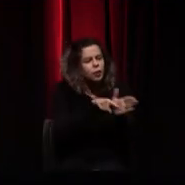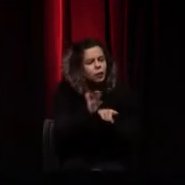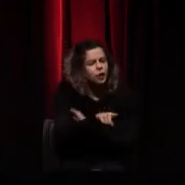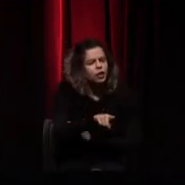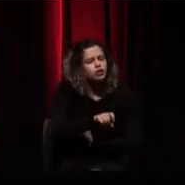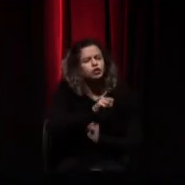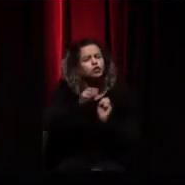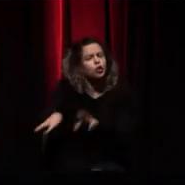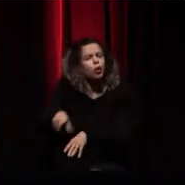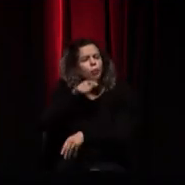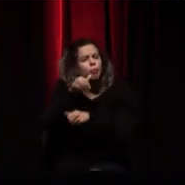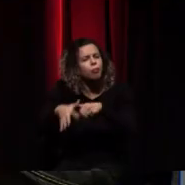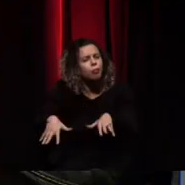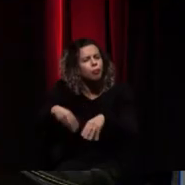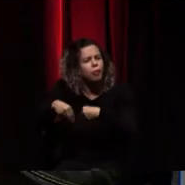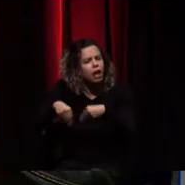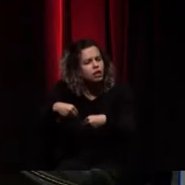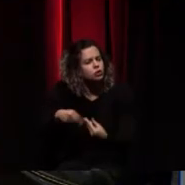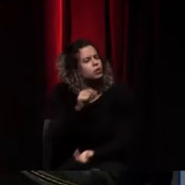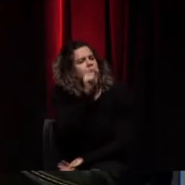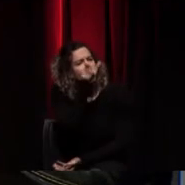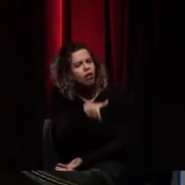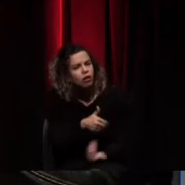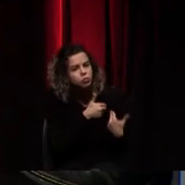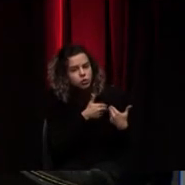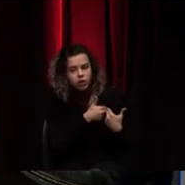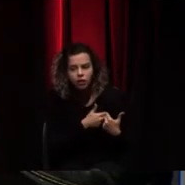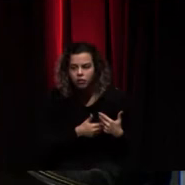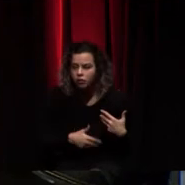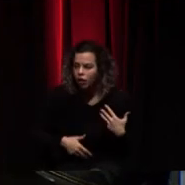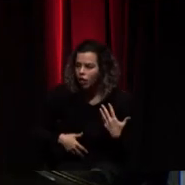Then you begin finding out.